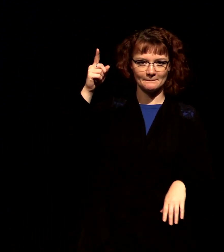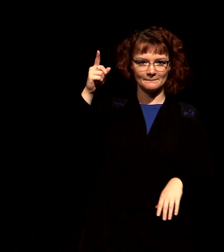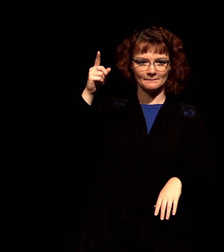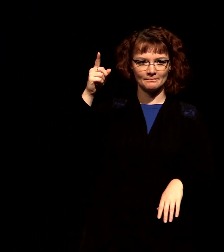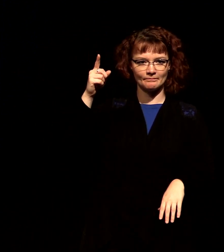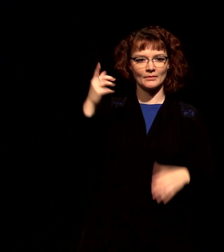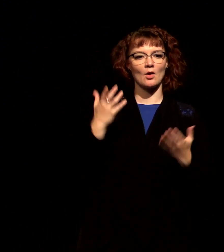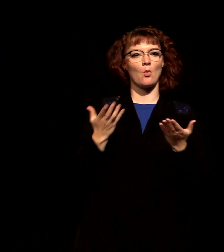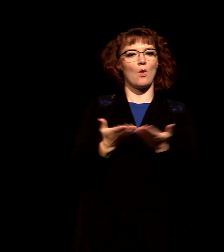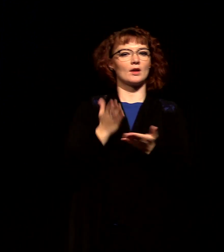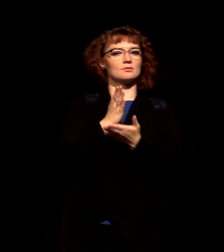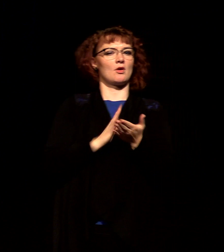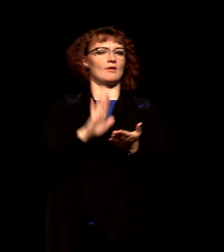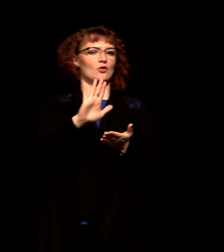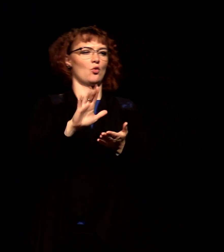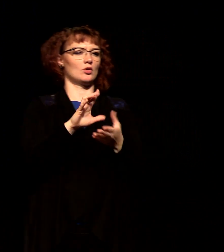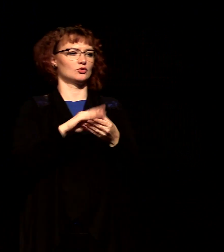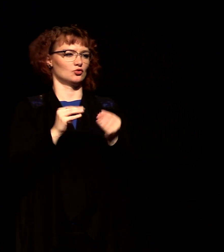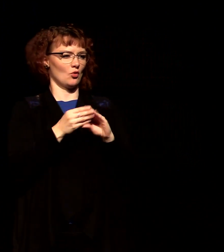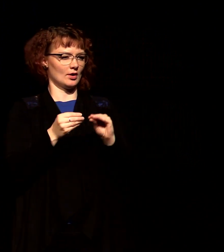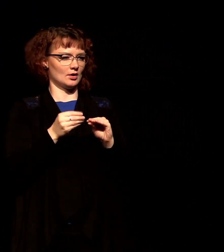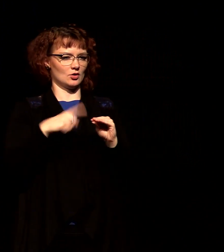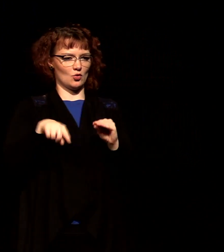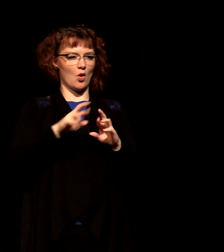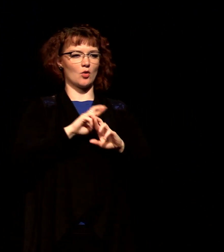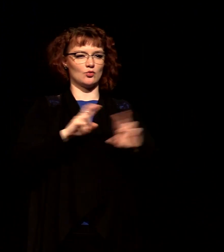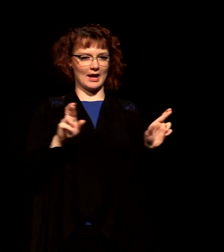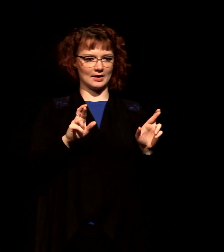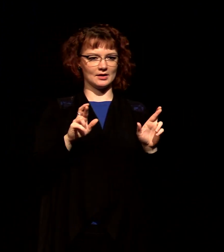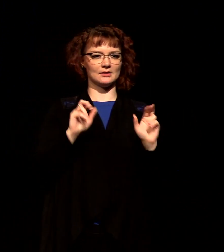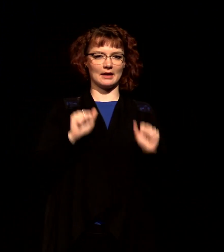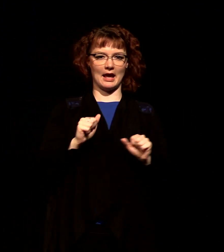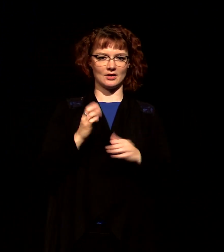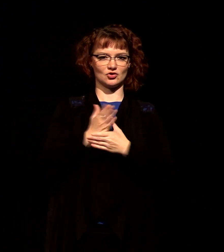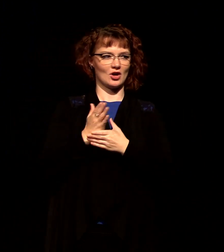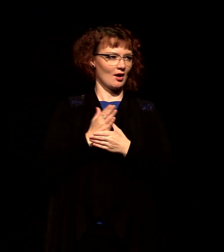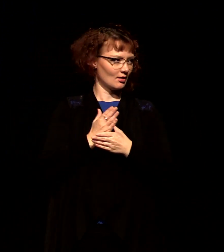worship. What is the part of your story you are prepared to